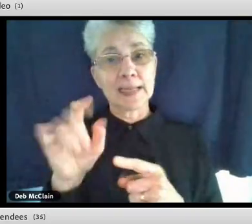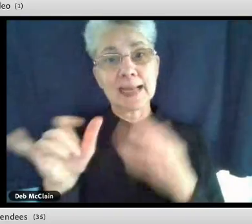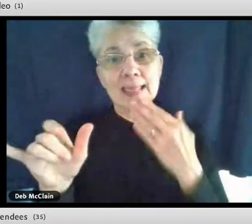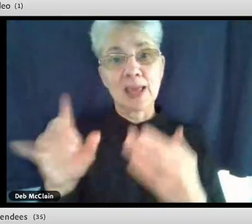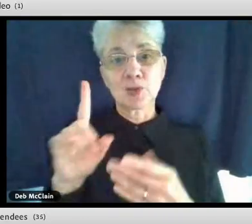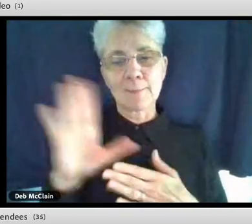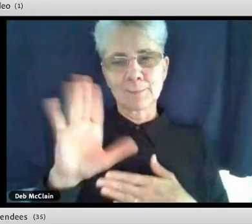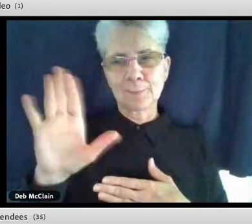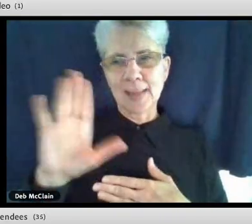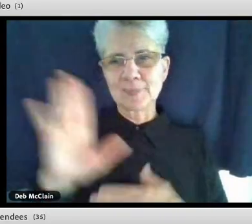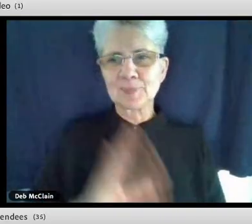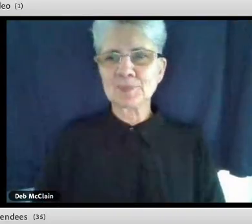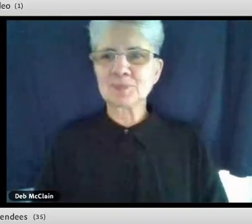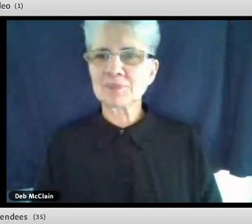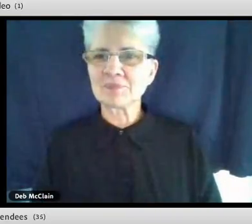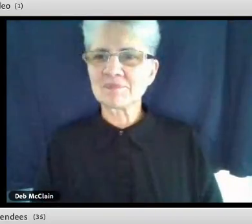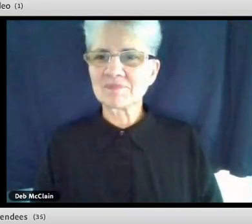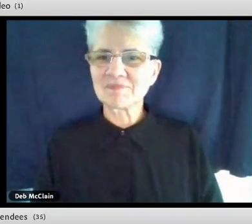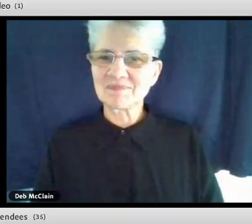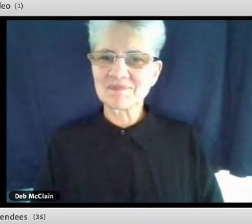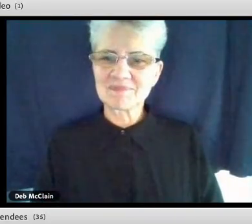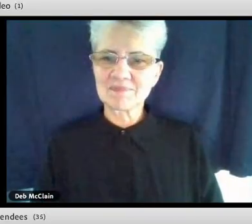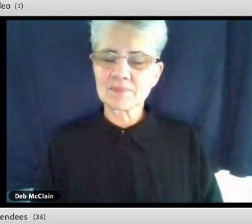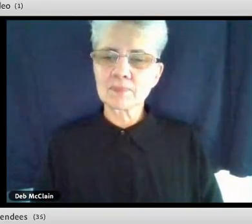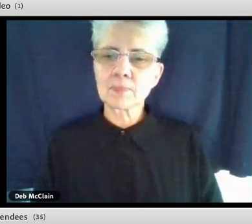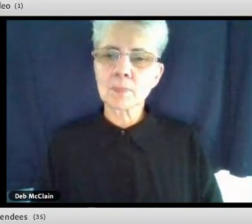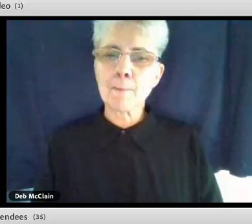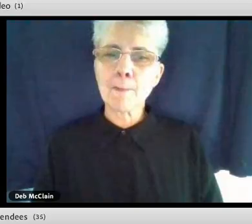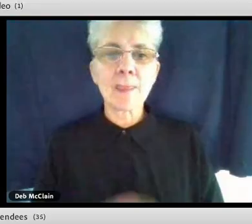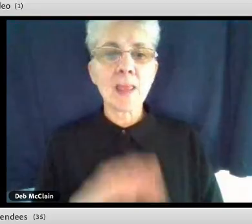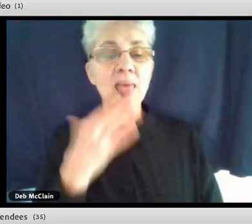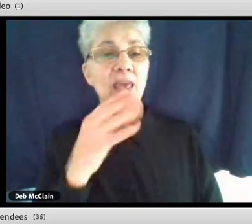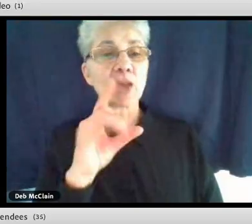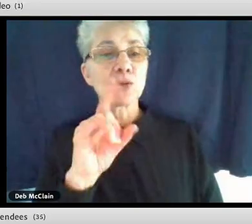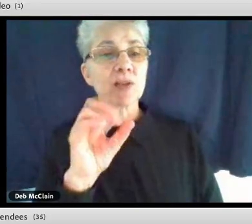And thank you to our ASL interpreter, Deb McClain, and to all of you out there.